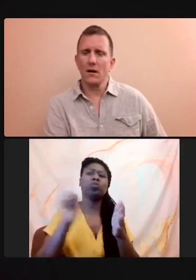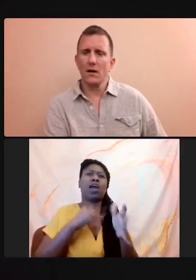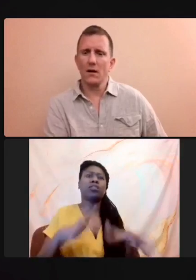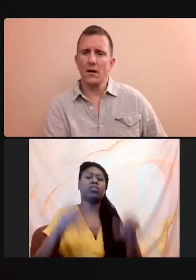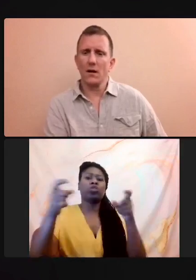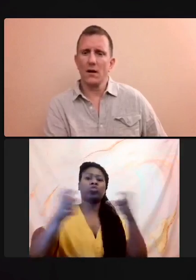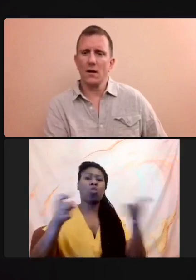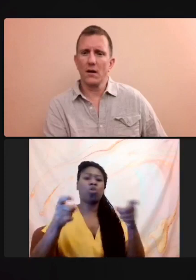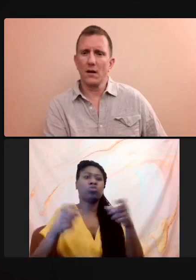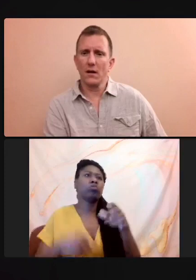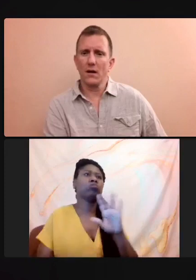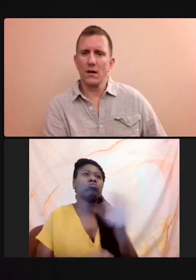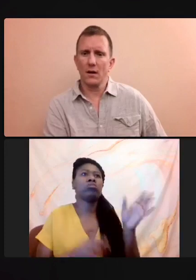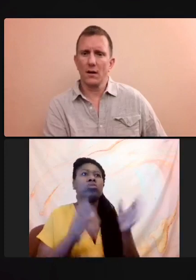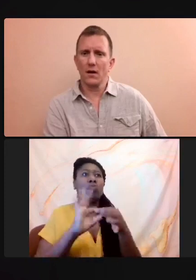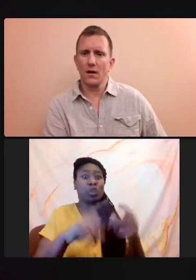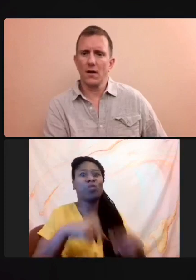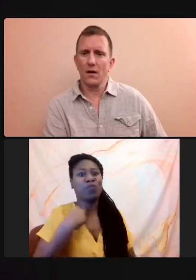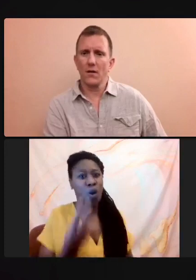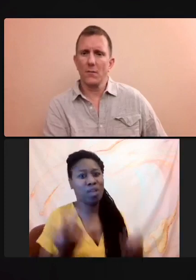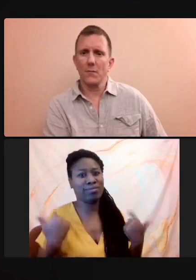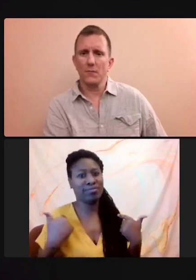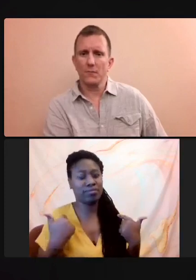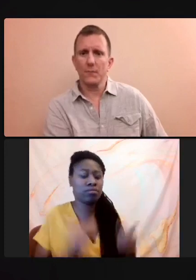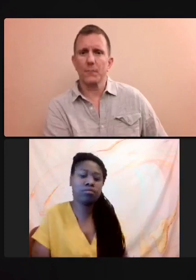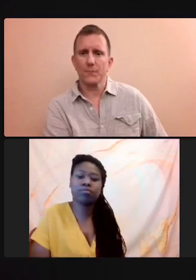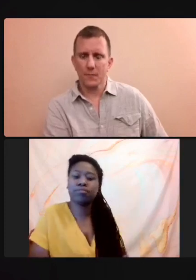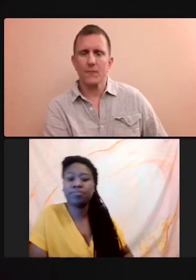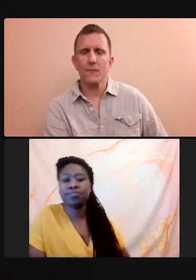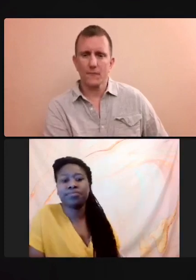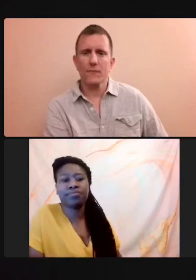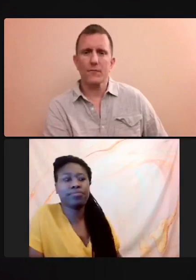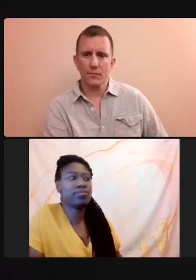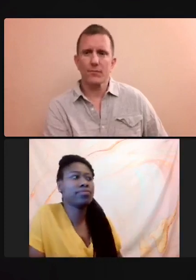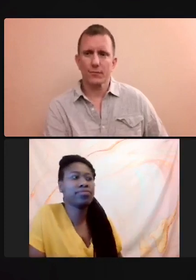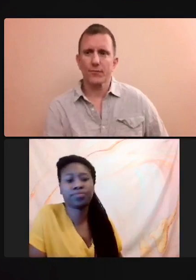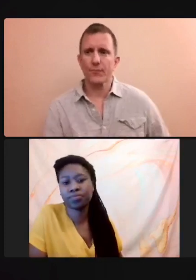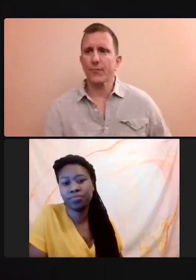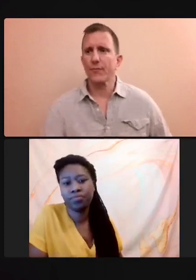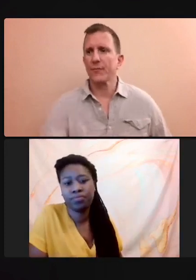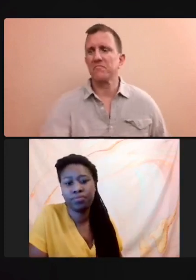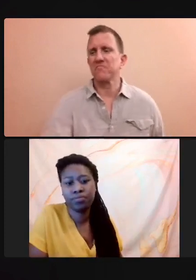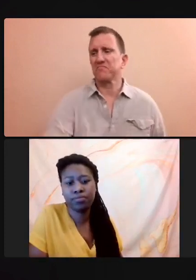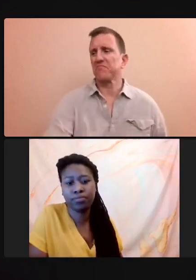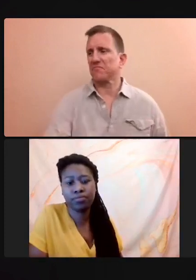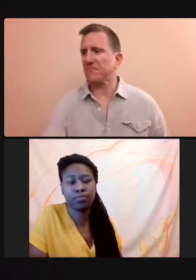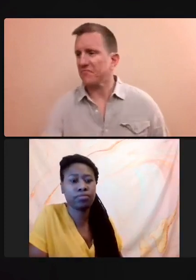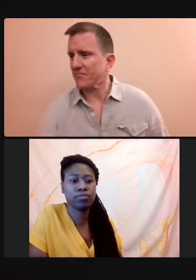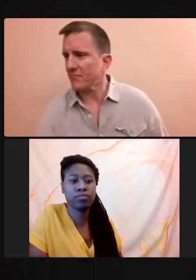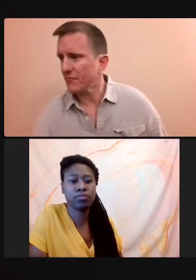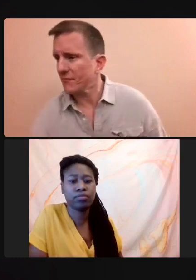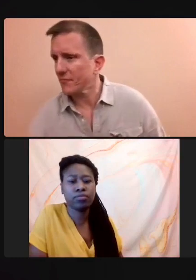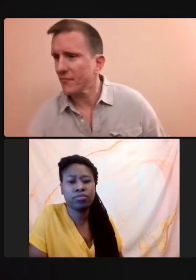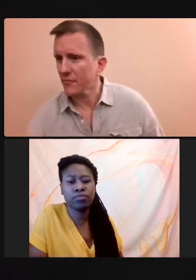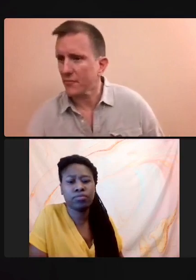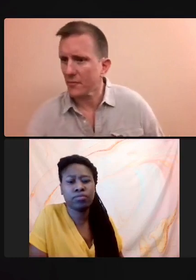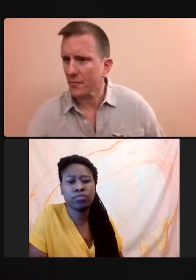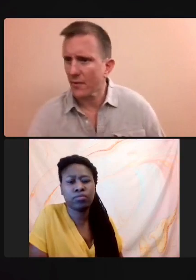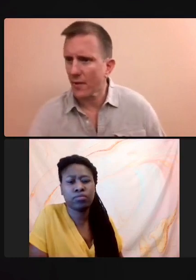Deanna's voice, but hold on. Who was voicing? Like, for instance, my boss does not know a lick of sign language, and they like that interpreters came to that door. Right.